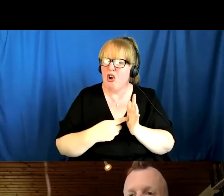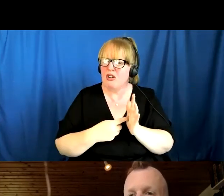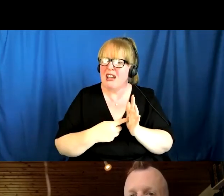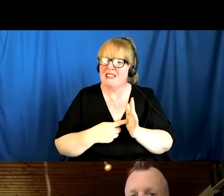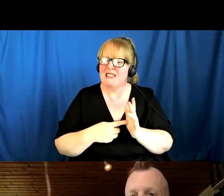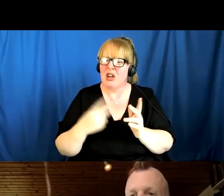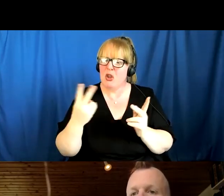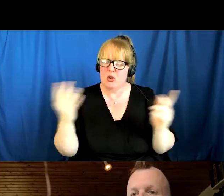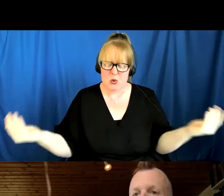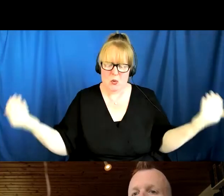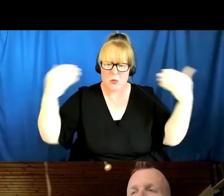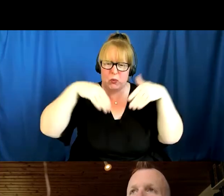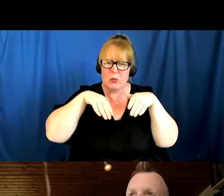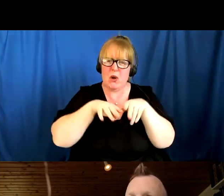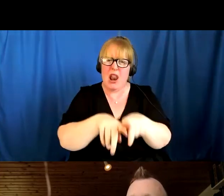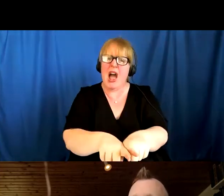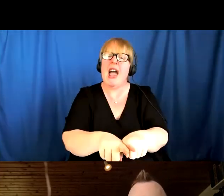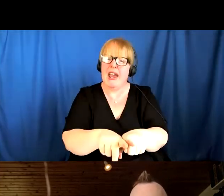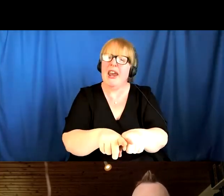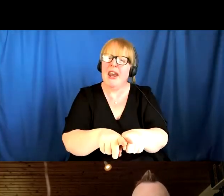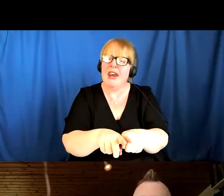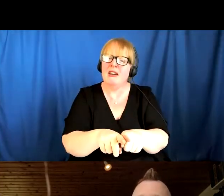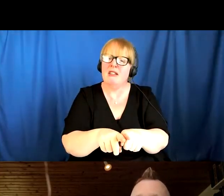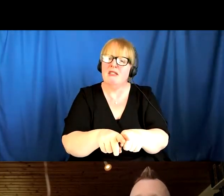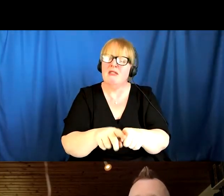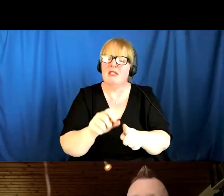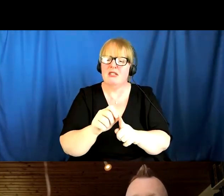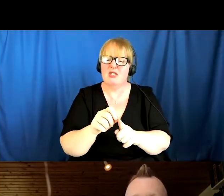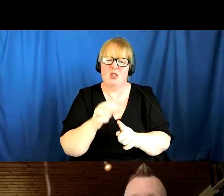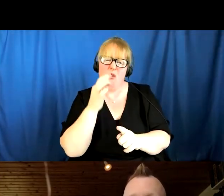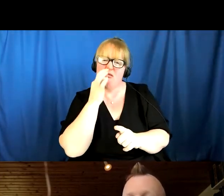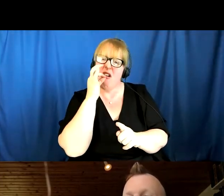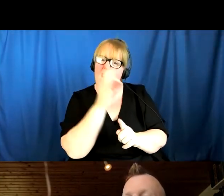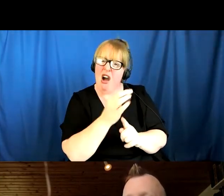So, it just sort of started to happen that I was invited to work with specific groups in an area.